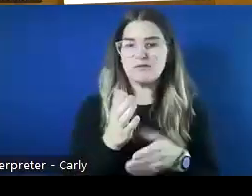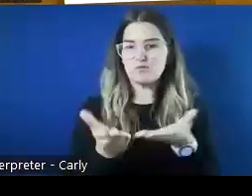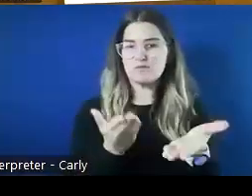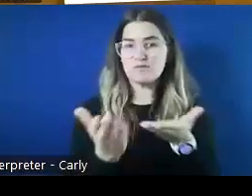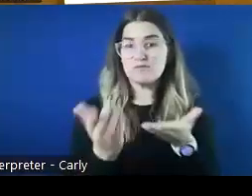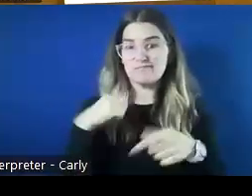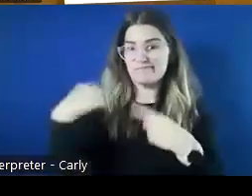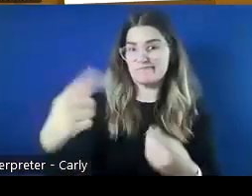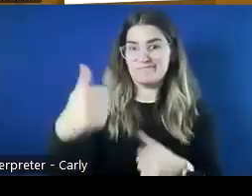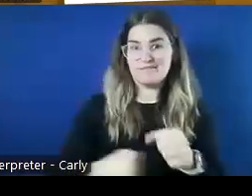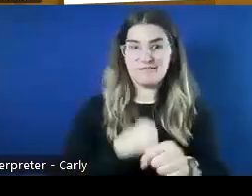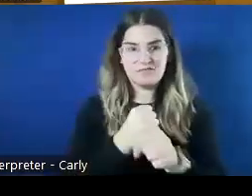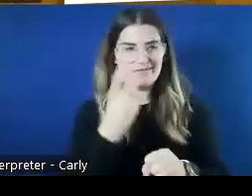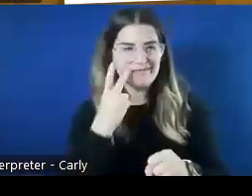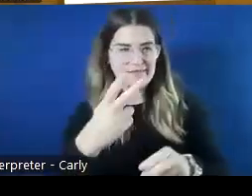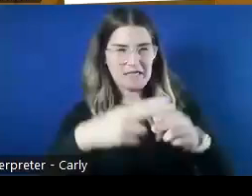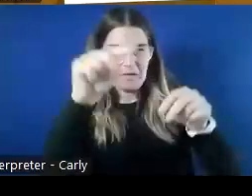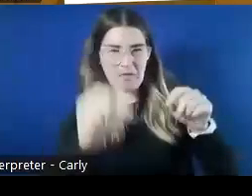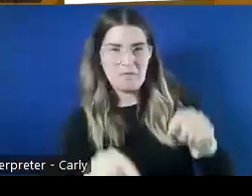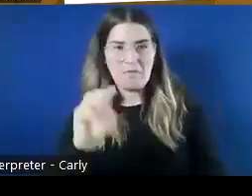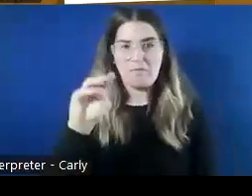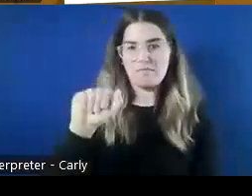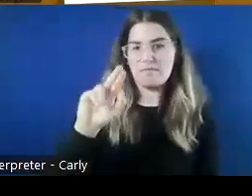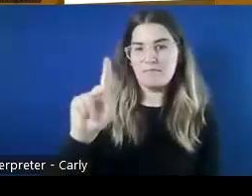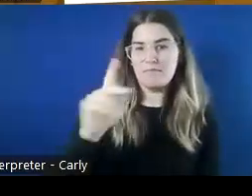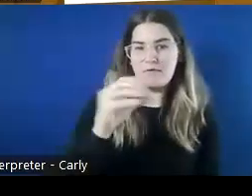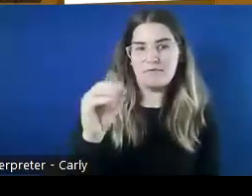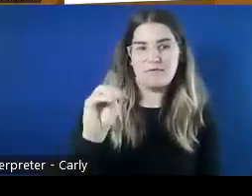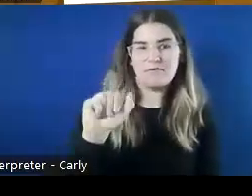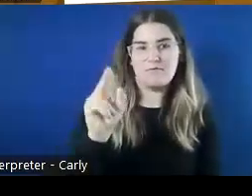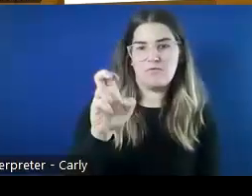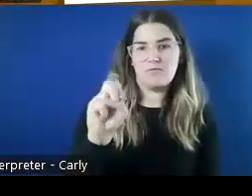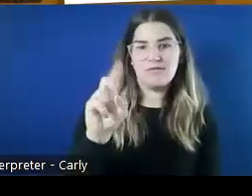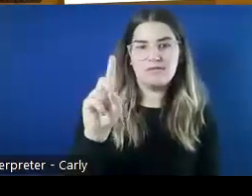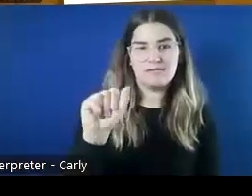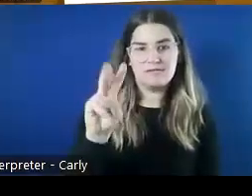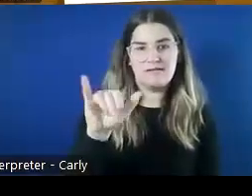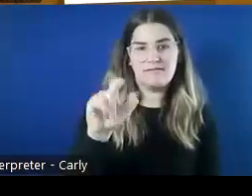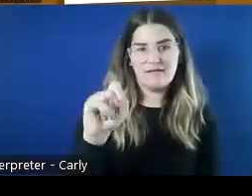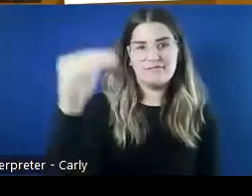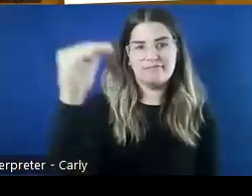one I list them on the slide and they include Mark and Moren davit Don and Leslie Tomy Jeff